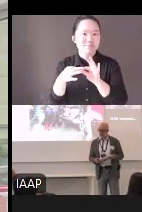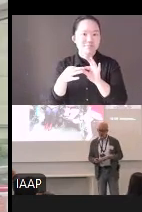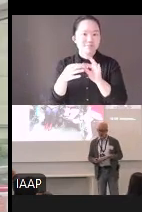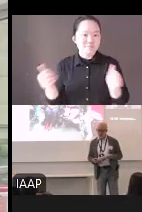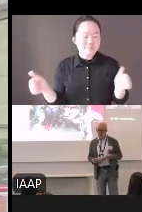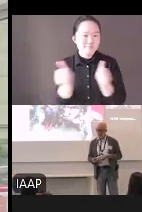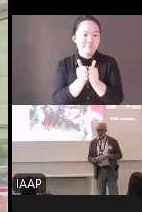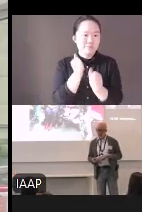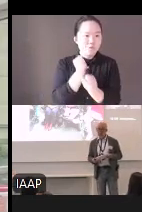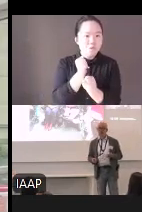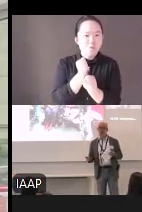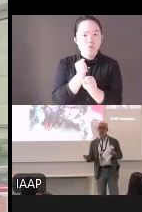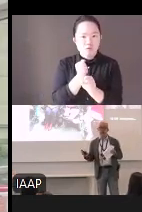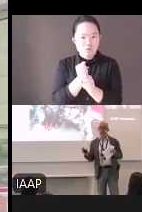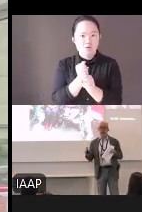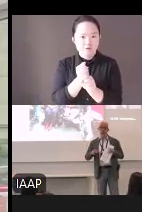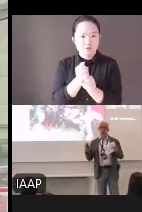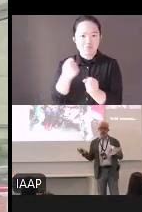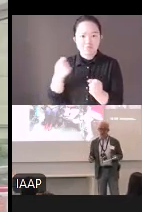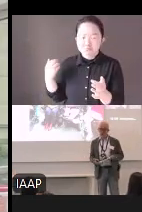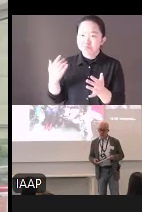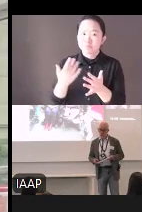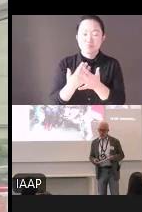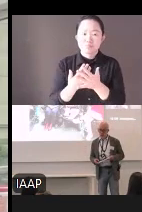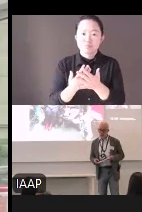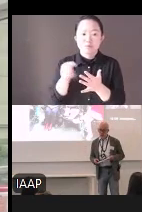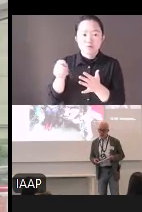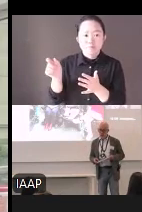Over... from all in all the Nordic countries.